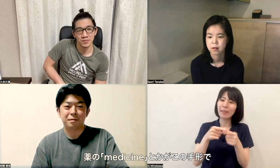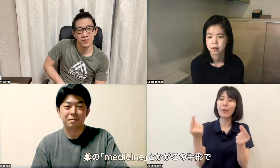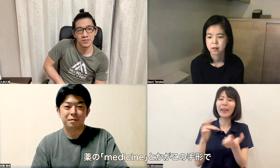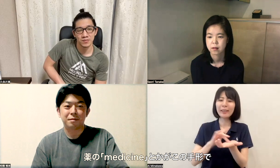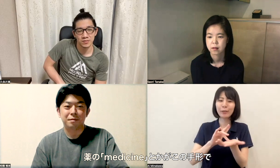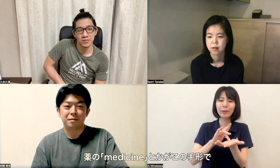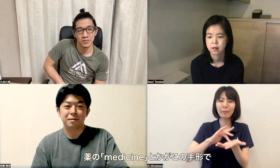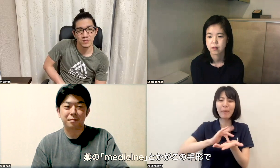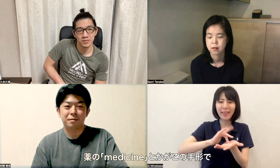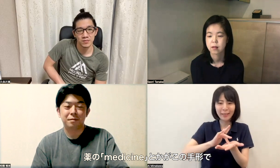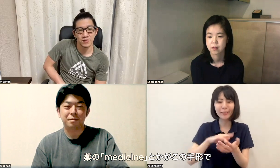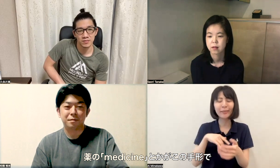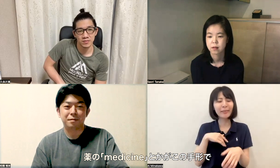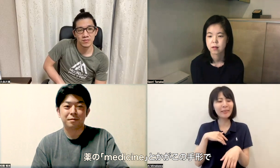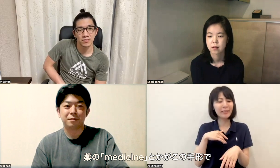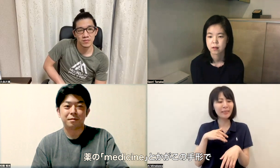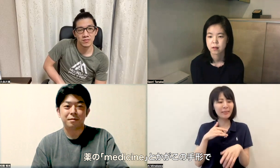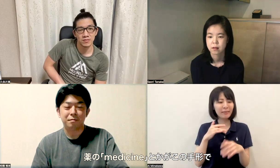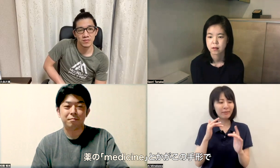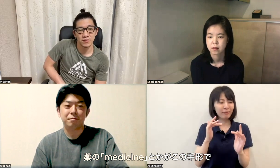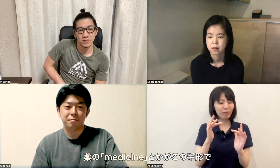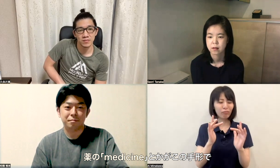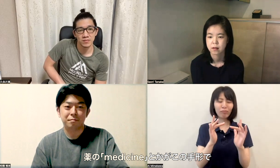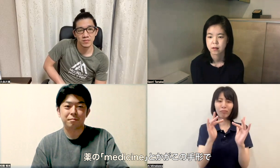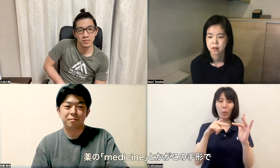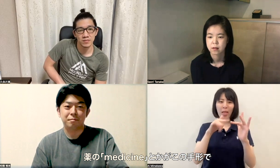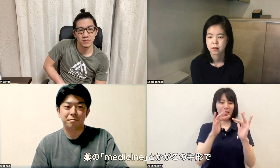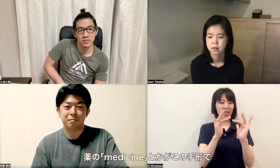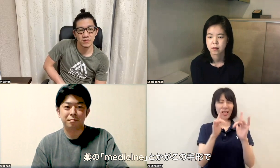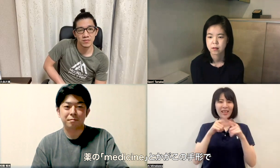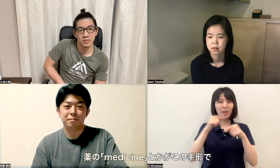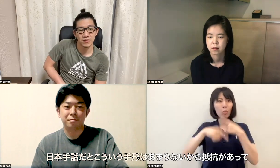medicine is similar in JSL, but